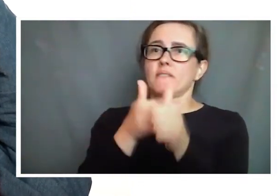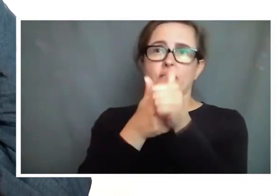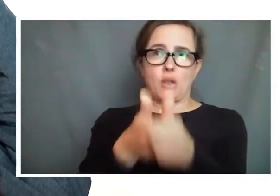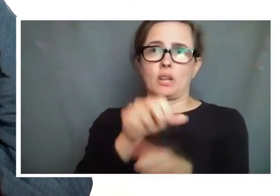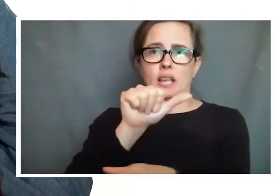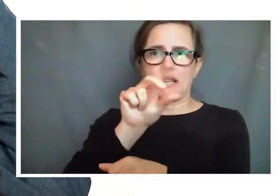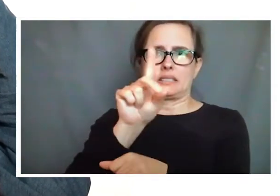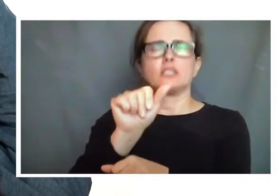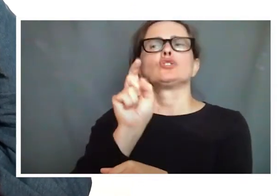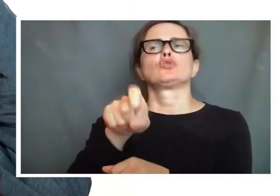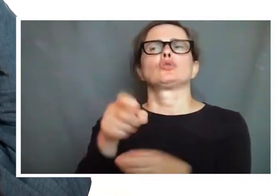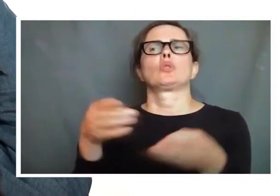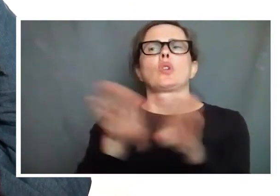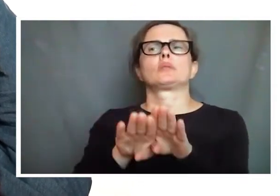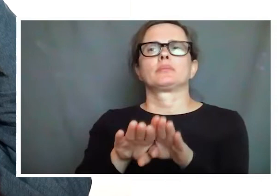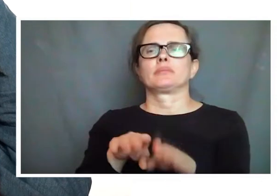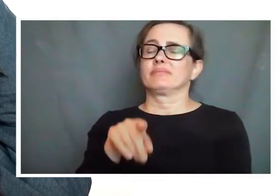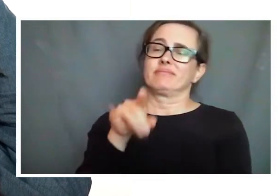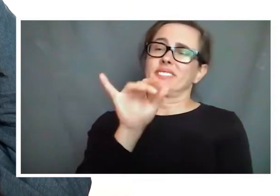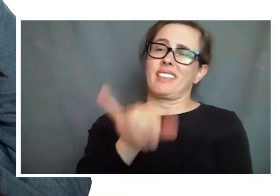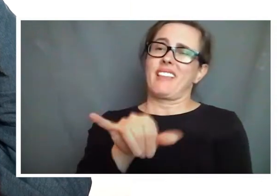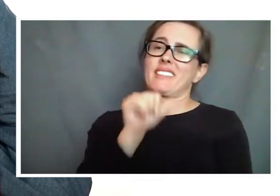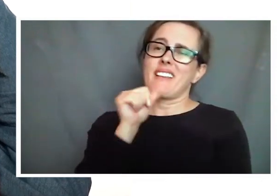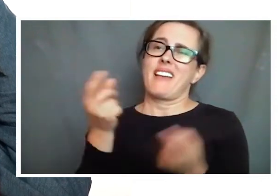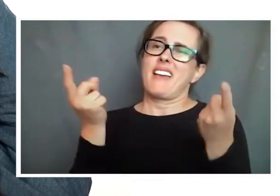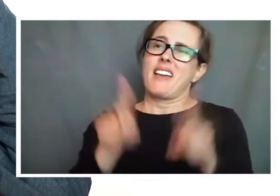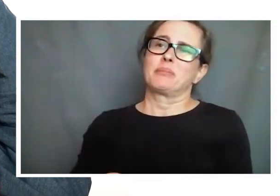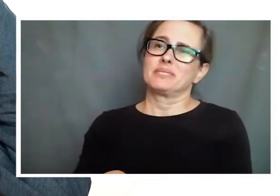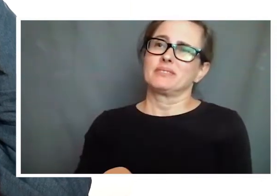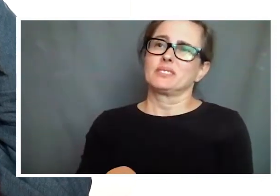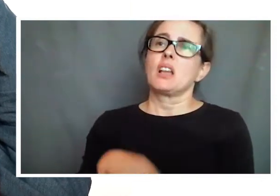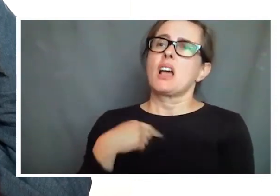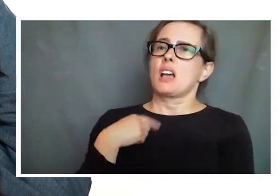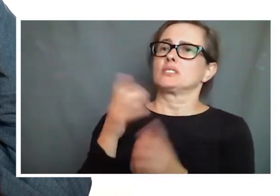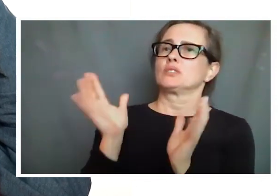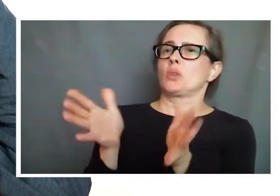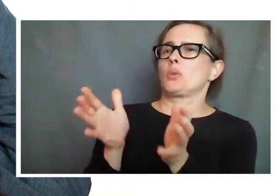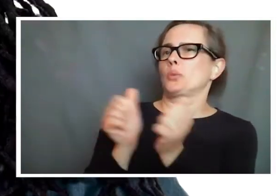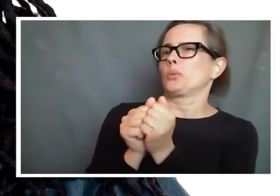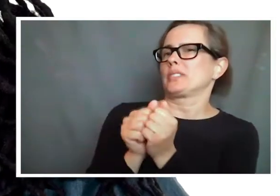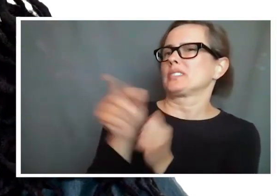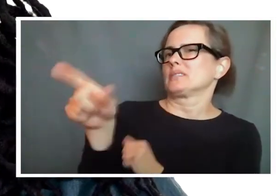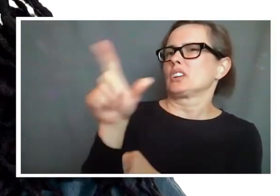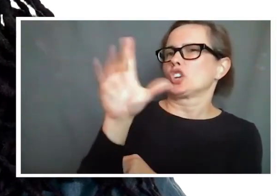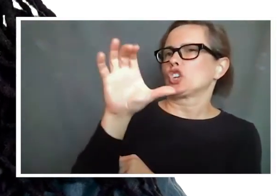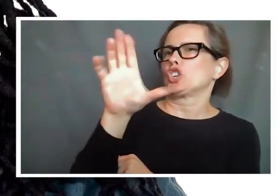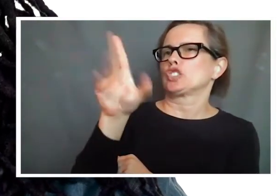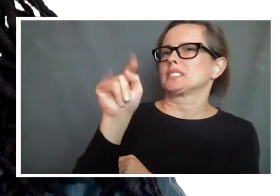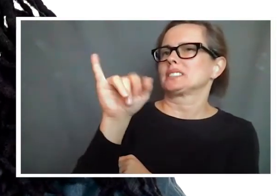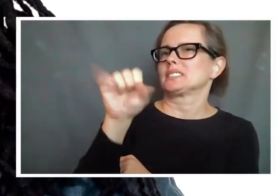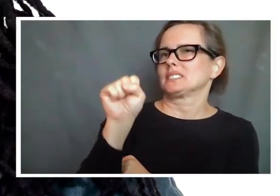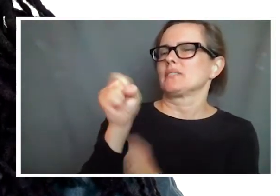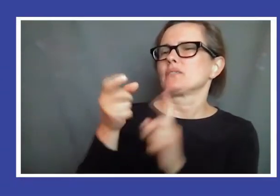are sometimes closed. They're supposed to be replaced with accessible alternatives but this doesn't always happen. Let's talk to Curtis from North Carolina.